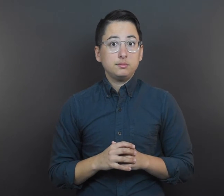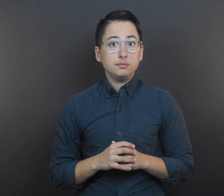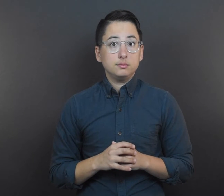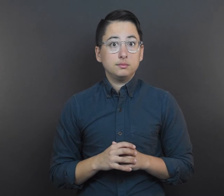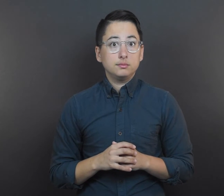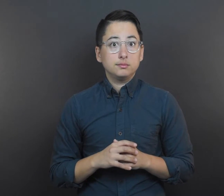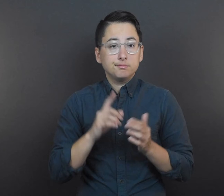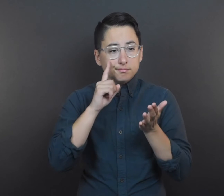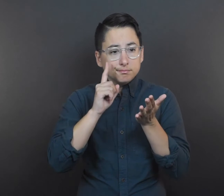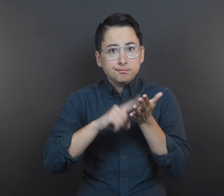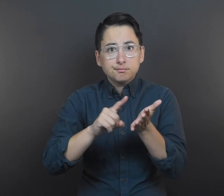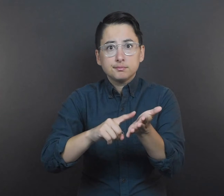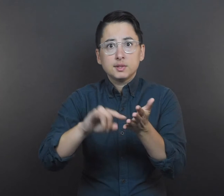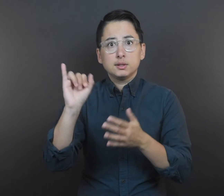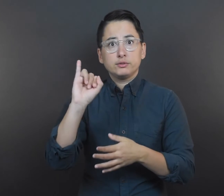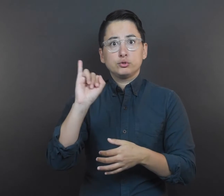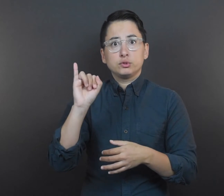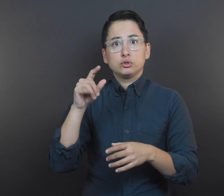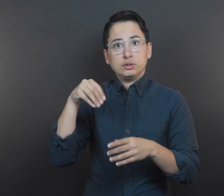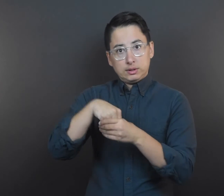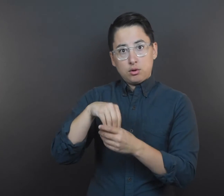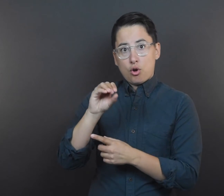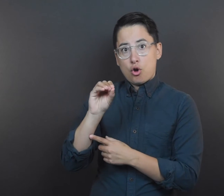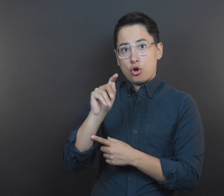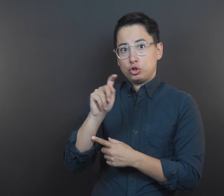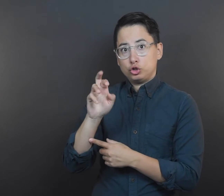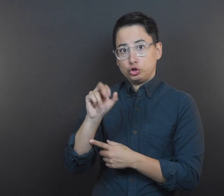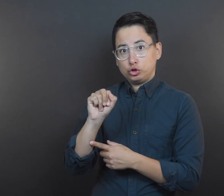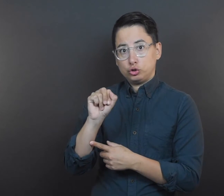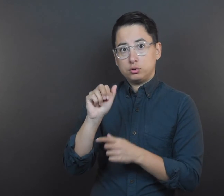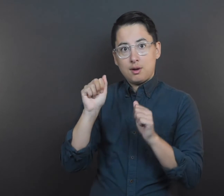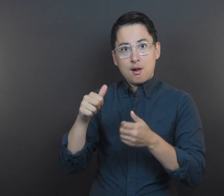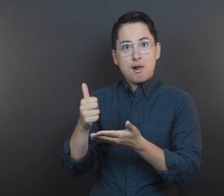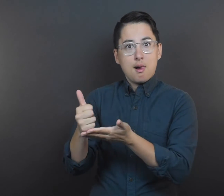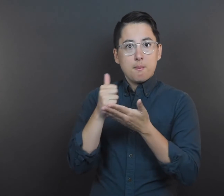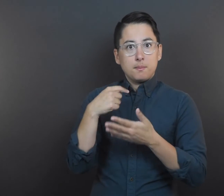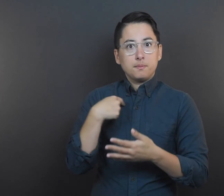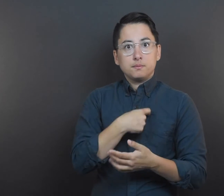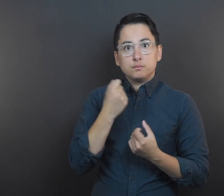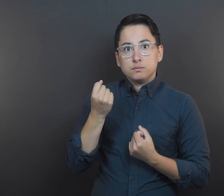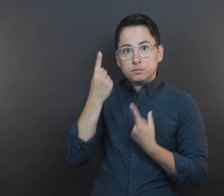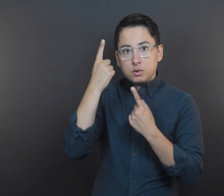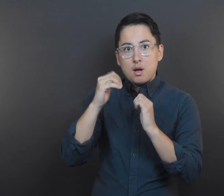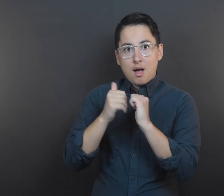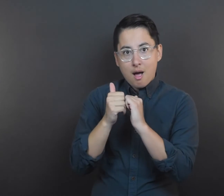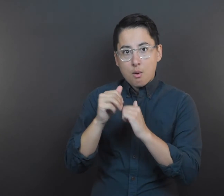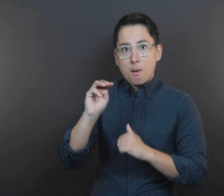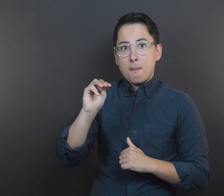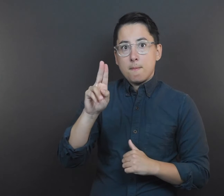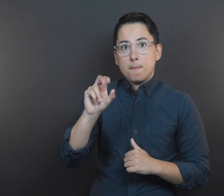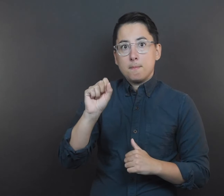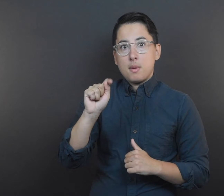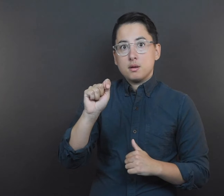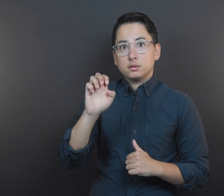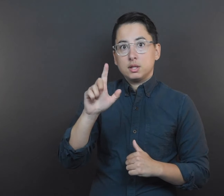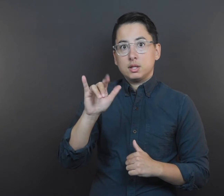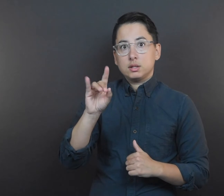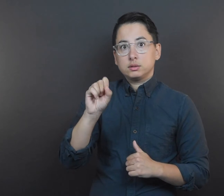like otters, mink, ferrets, and badgers) are so susceptible to SARS-CoV-2, whether they